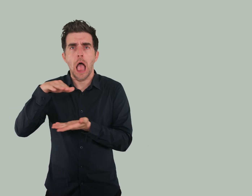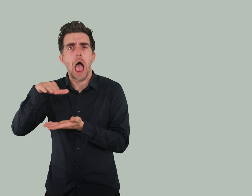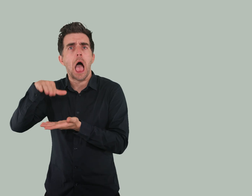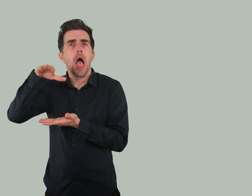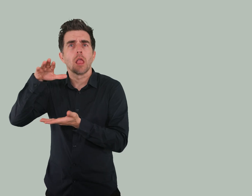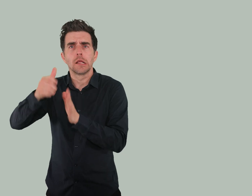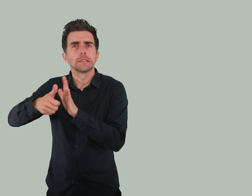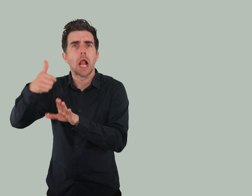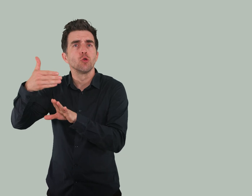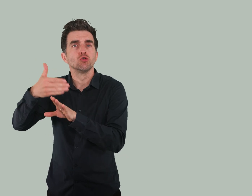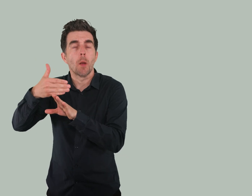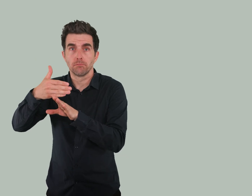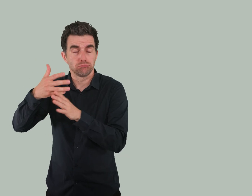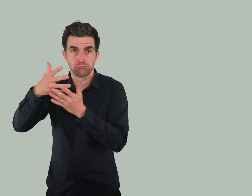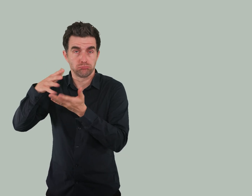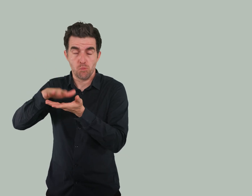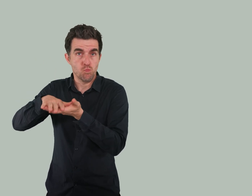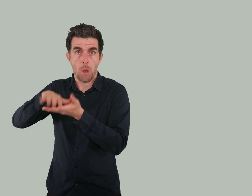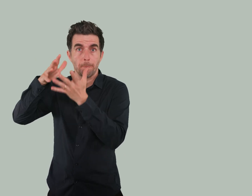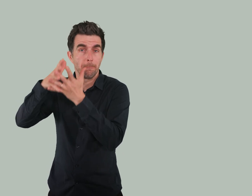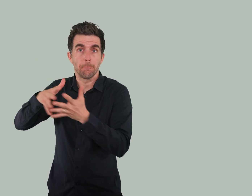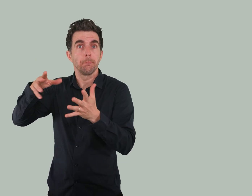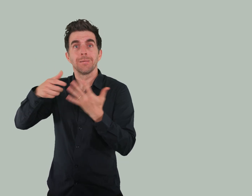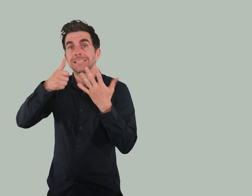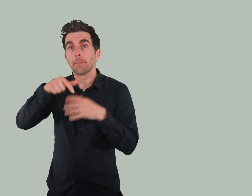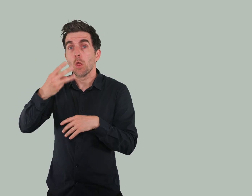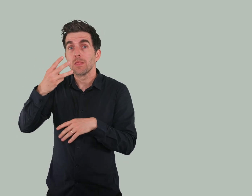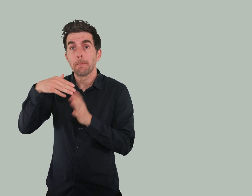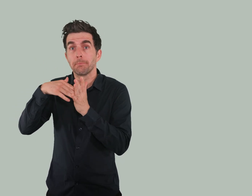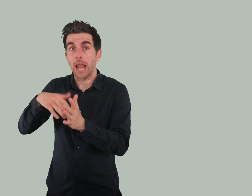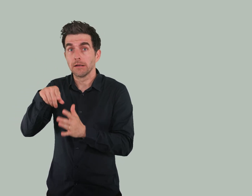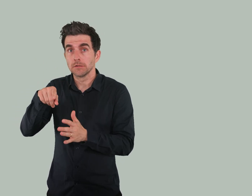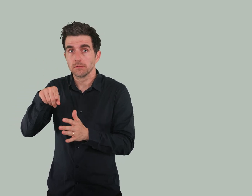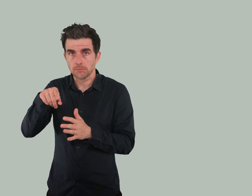while higher-skilled jobs have grown by around 6.3 million.